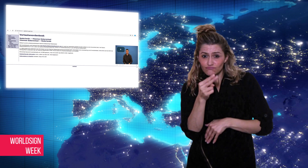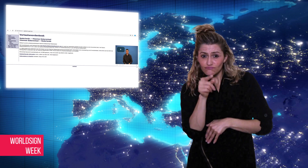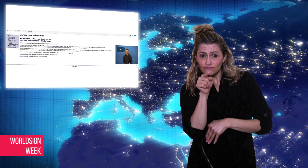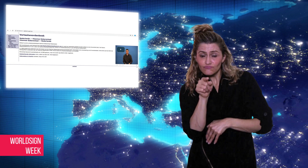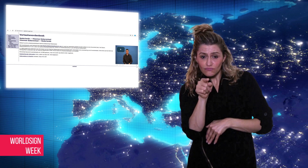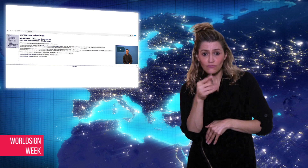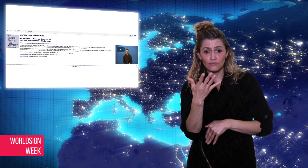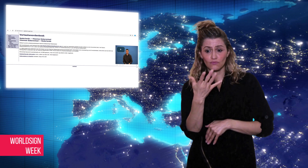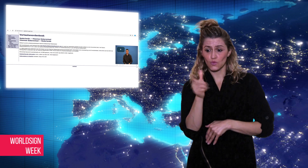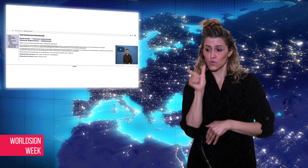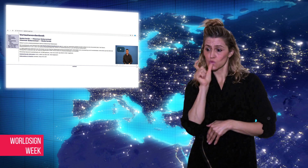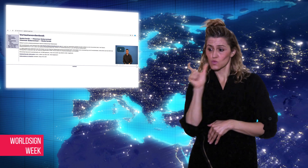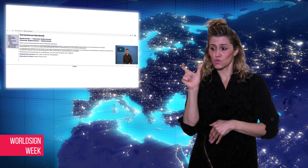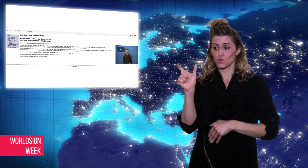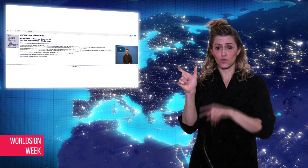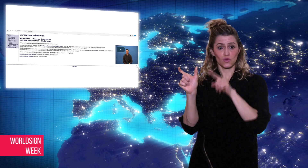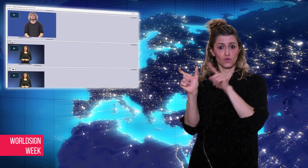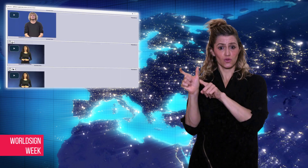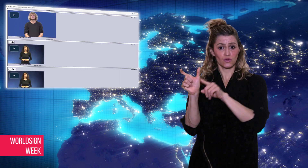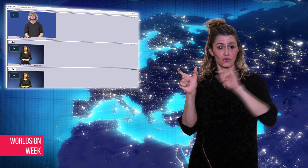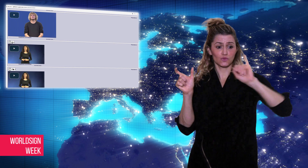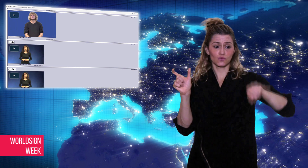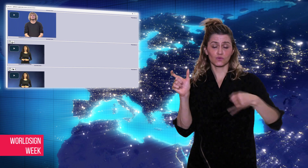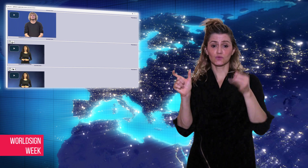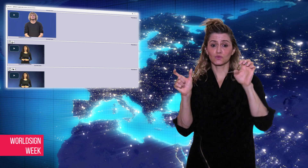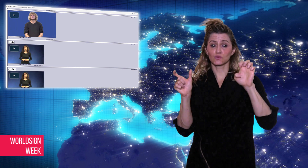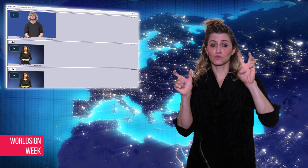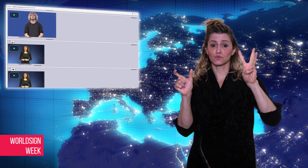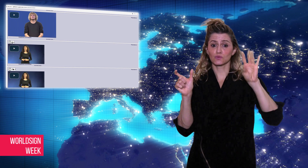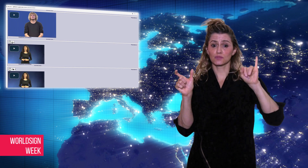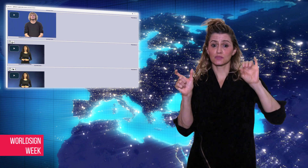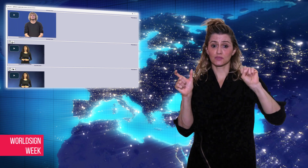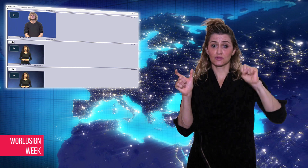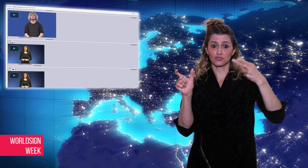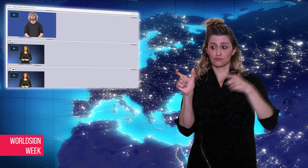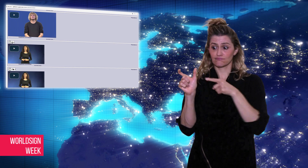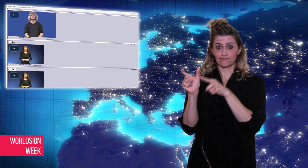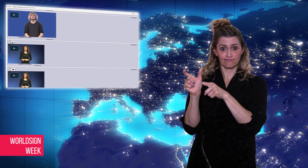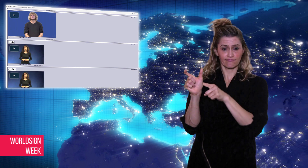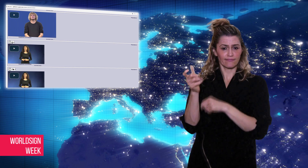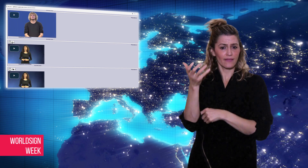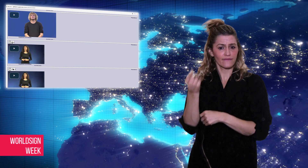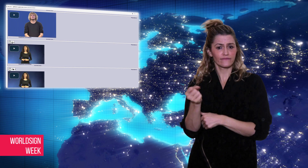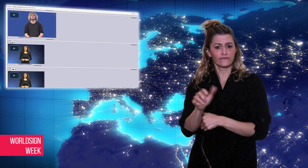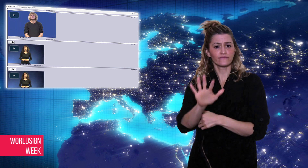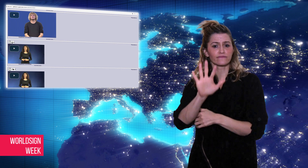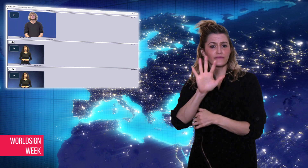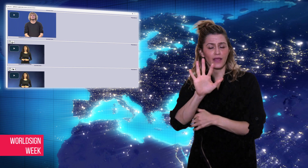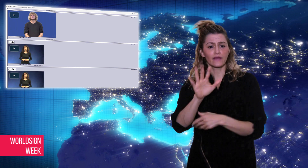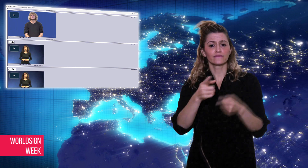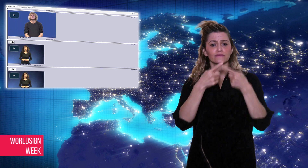stroking an imaginary goatee, one sign stroking a